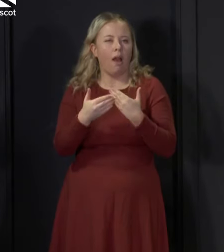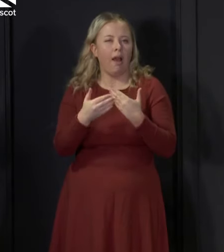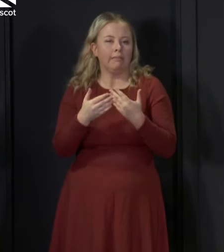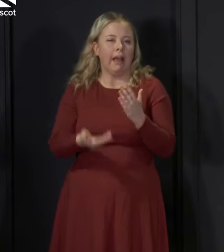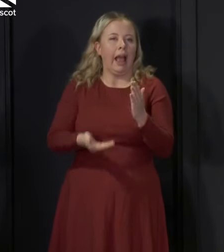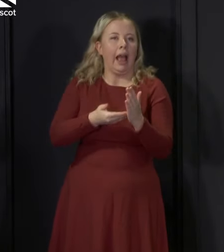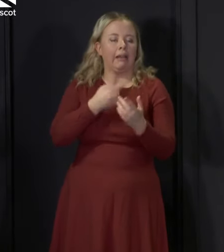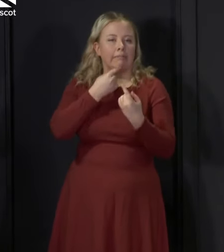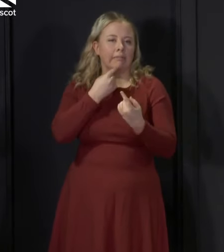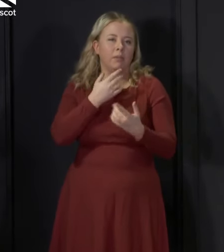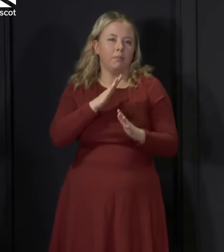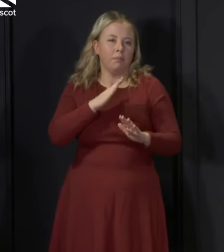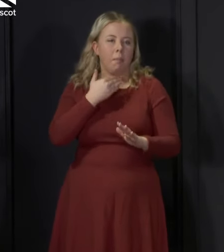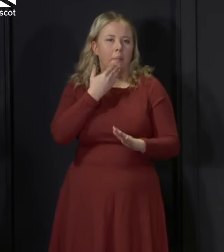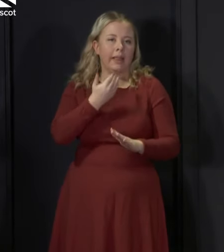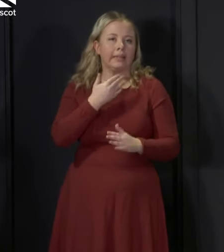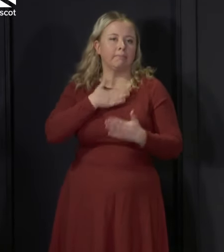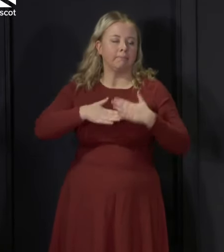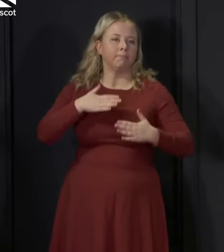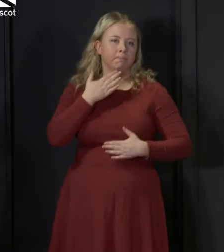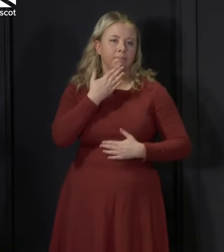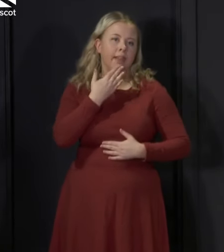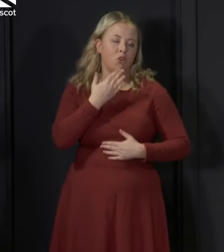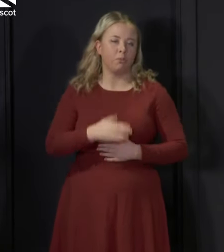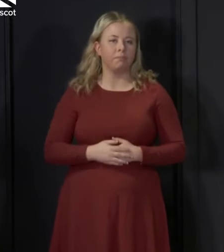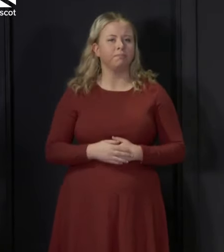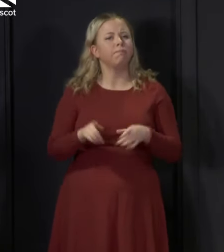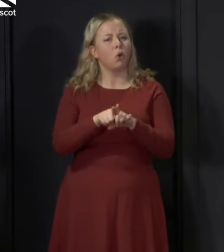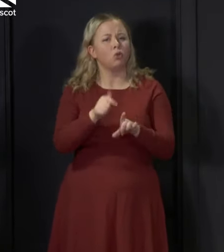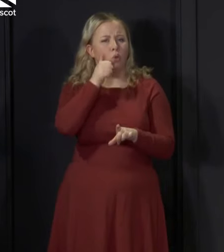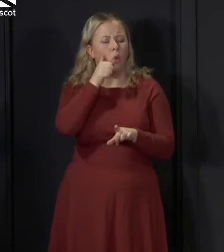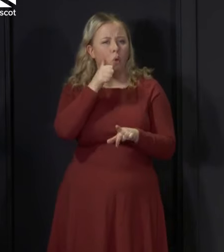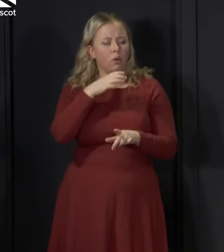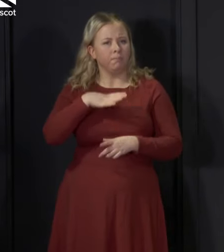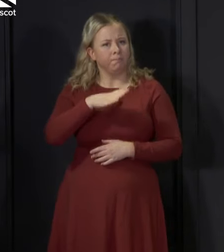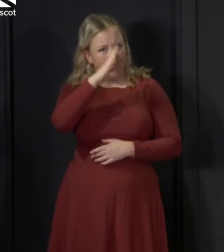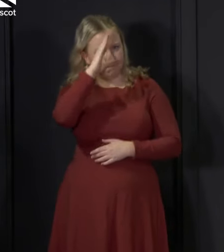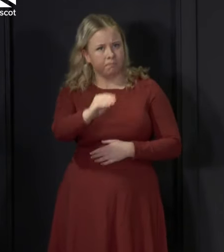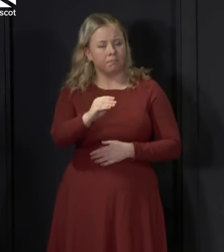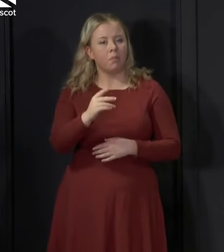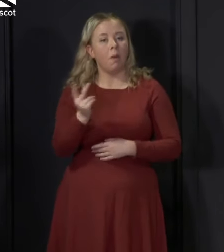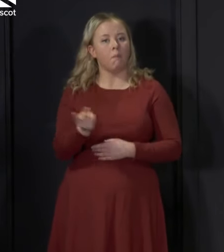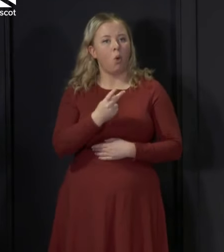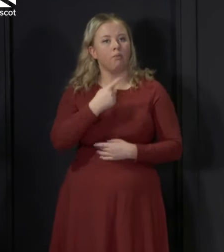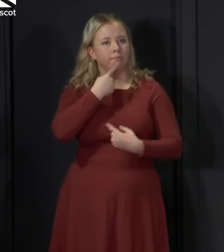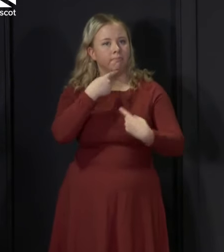I also know and want to be upfront about this today that both speaking about and hearing